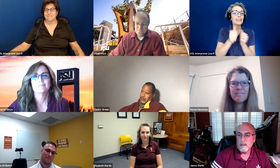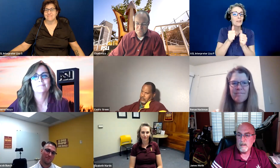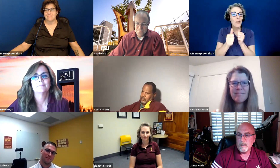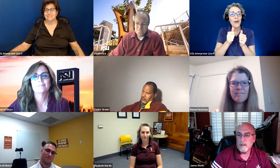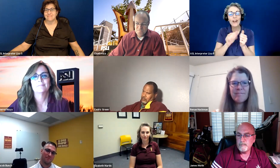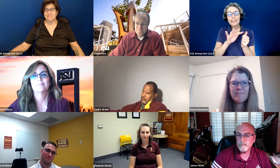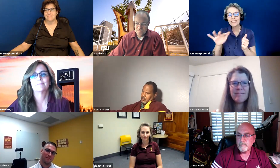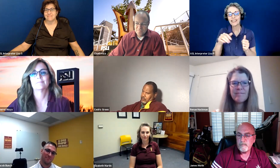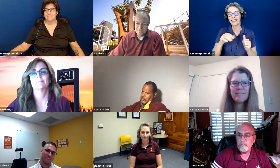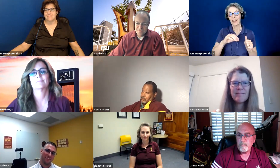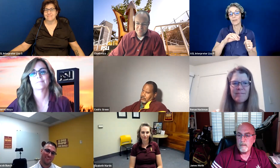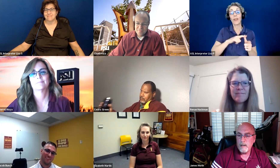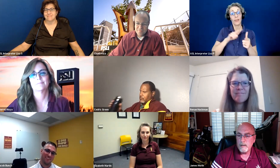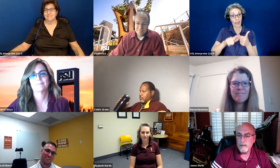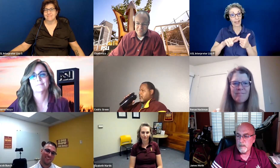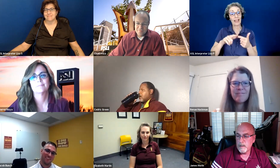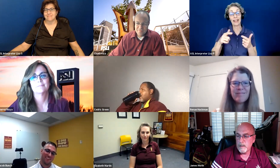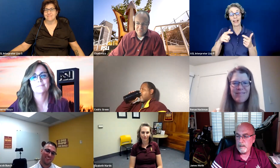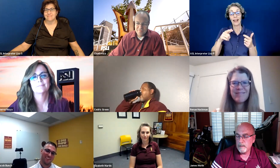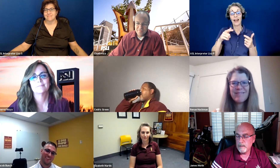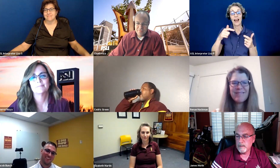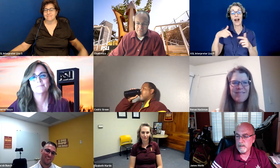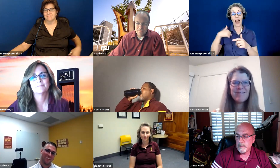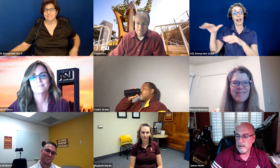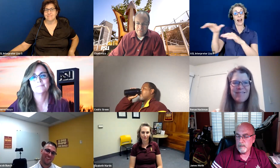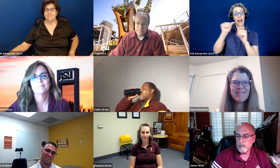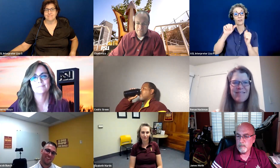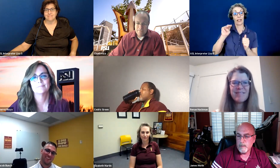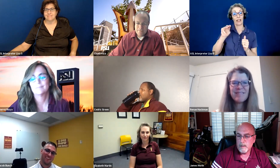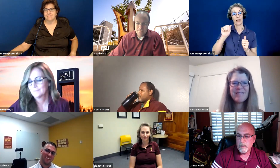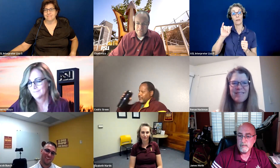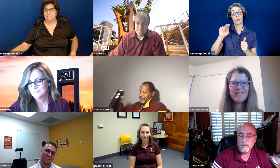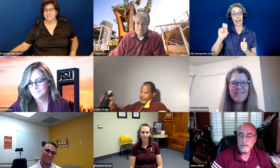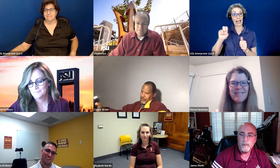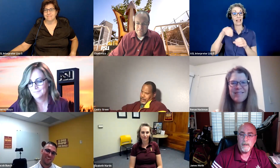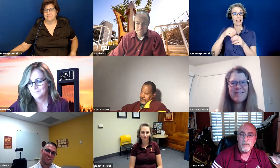And then, yeah, I left Maine in 1982, drove out here just on a whim,